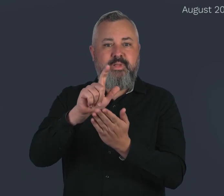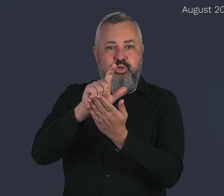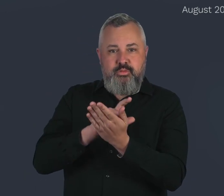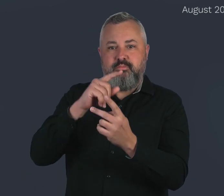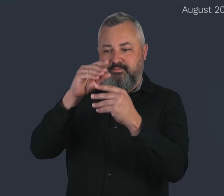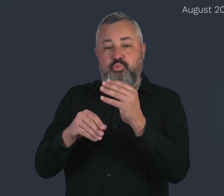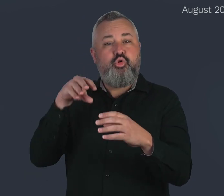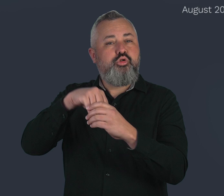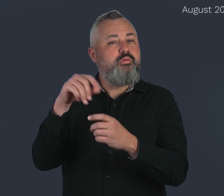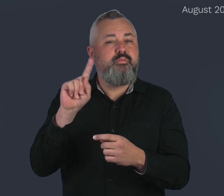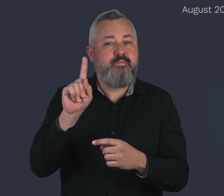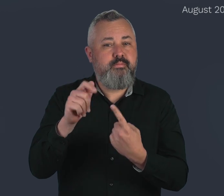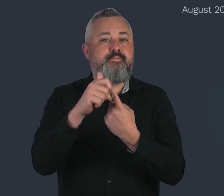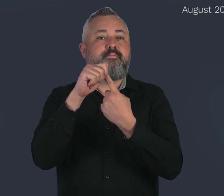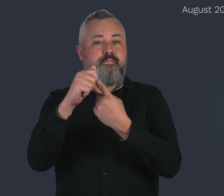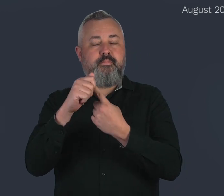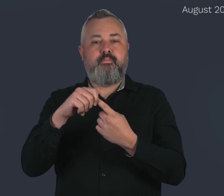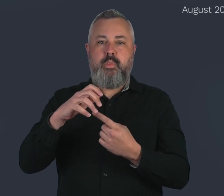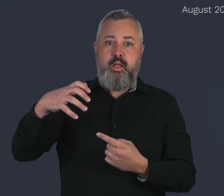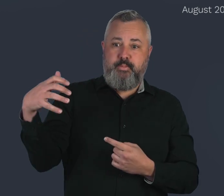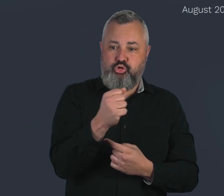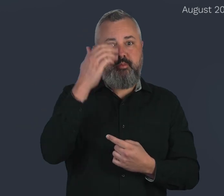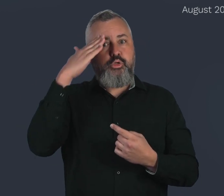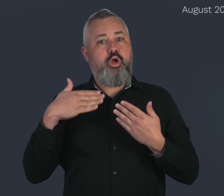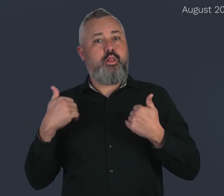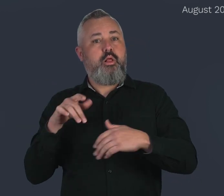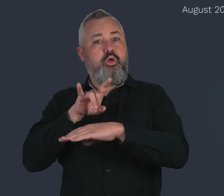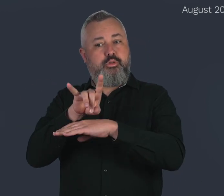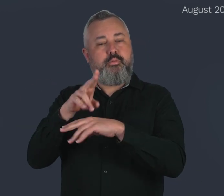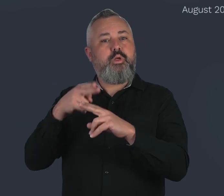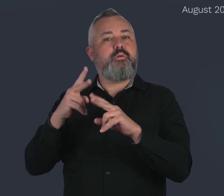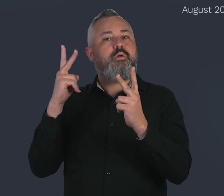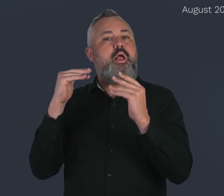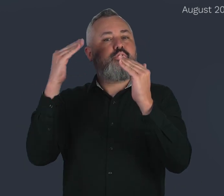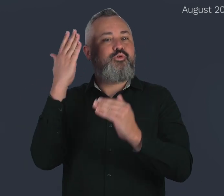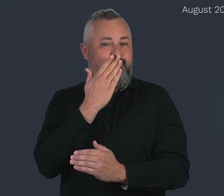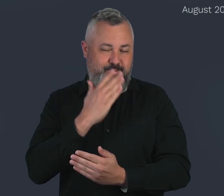Proposed legislation including compulsory mental health counselling for secondary schools